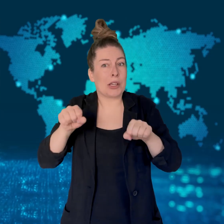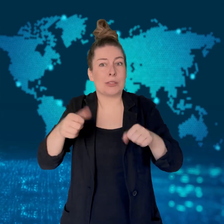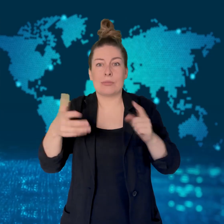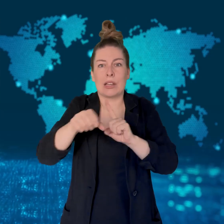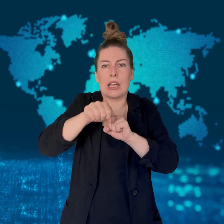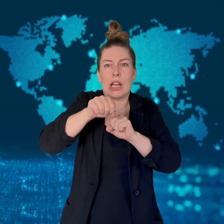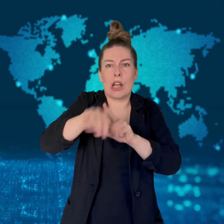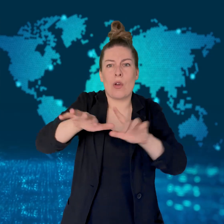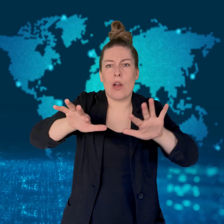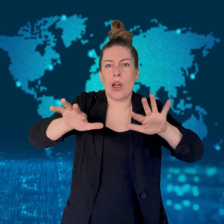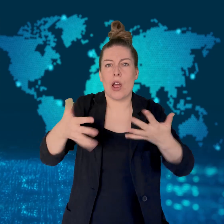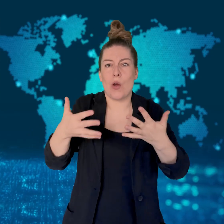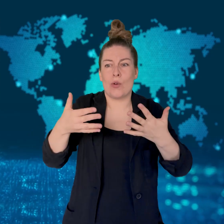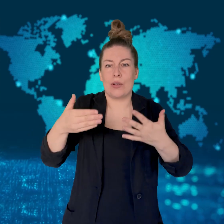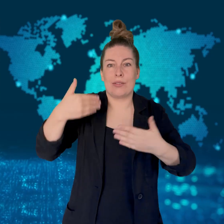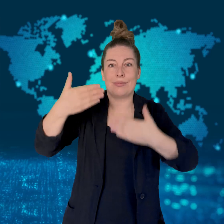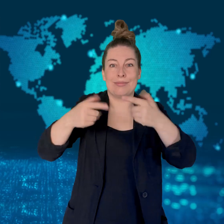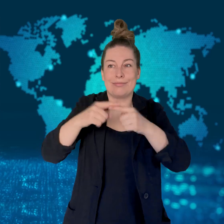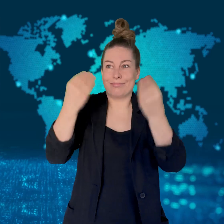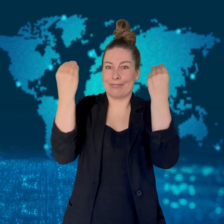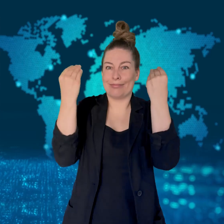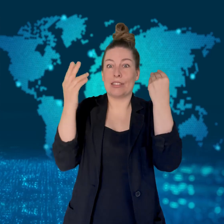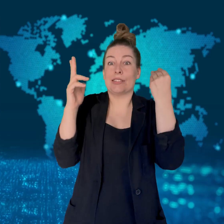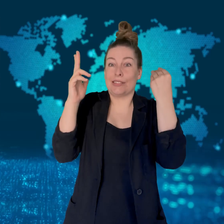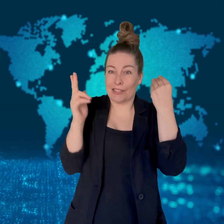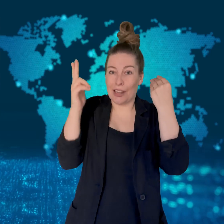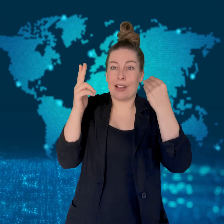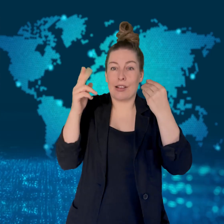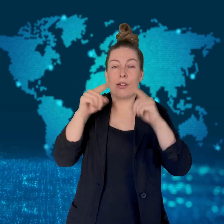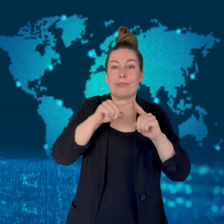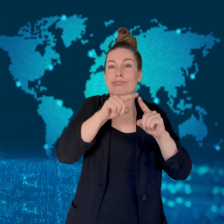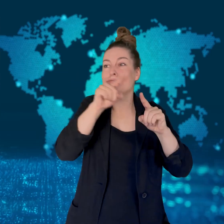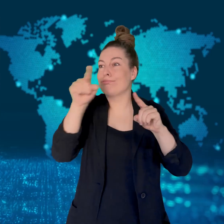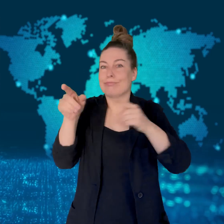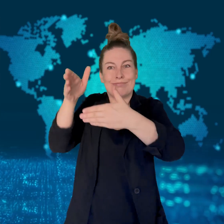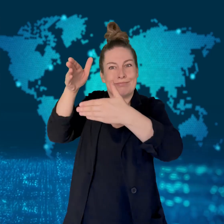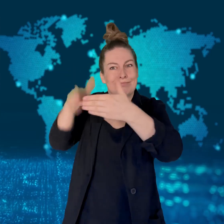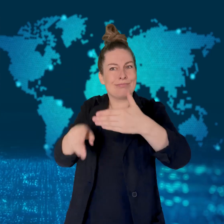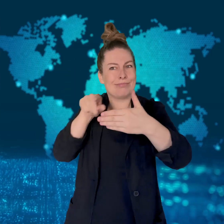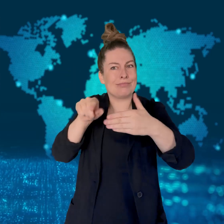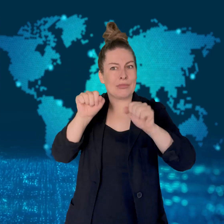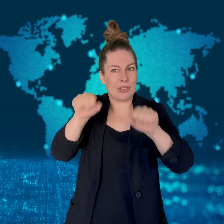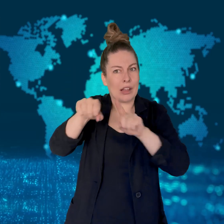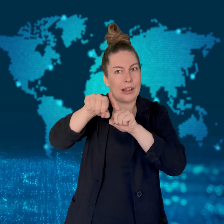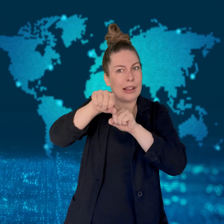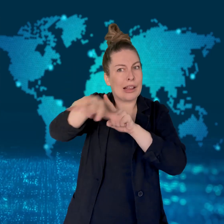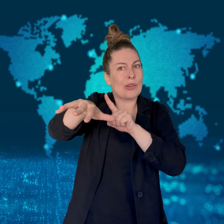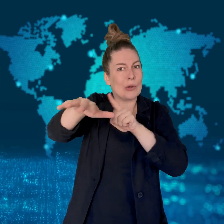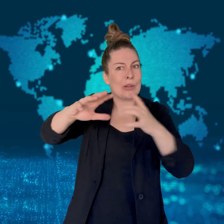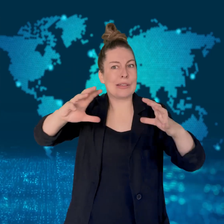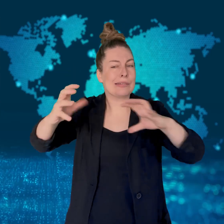and shouting pro-Palestinian messages.